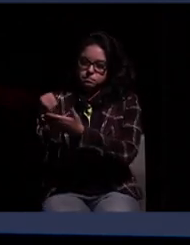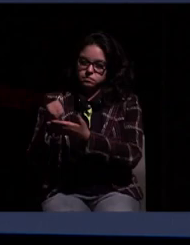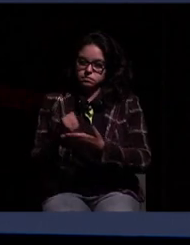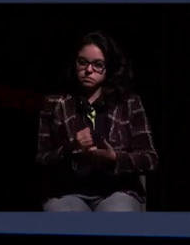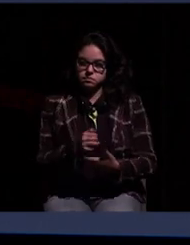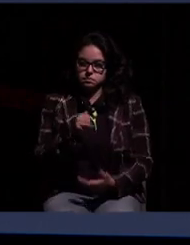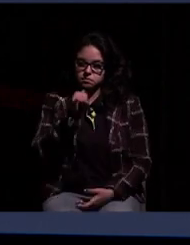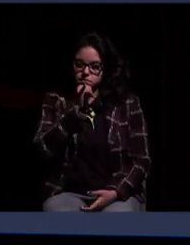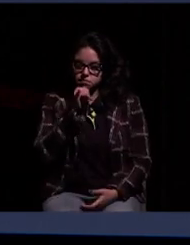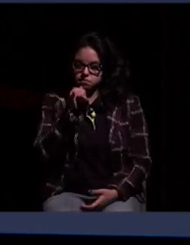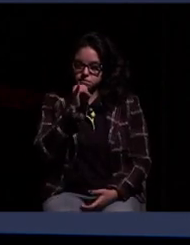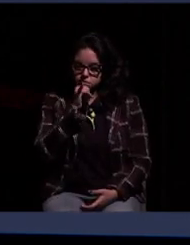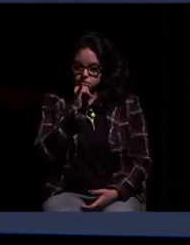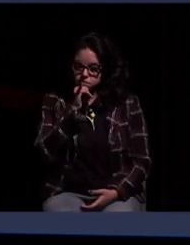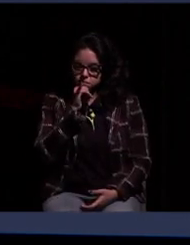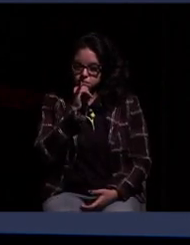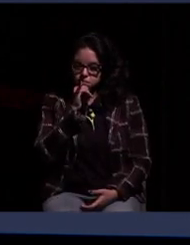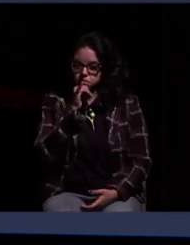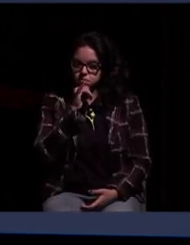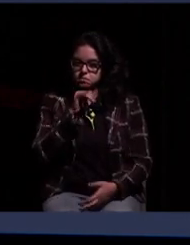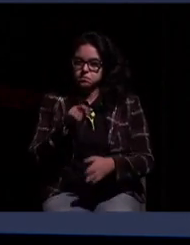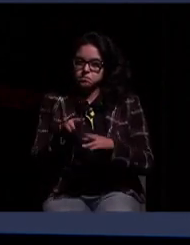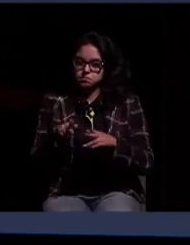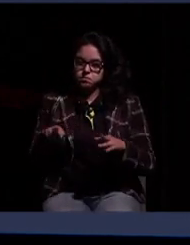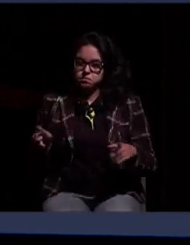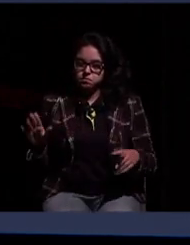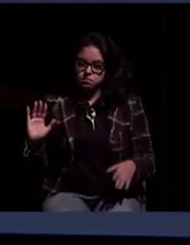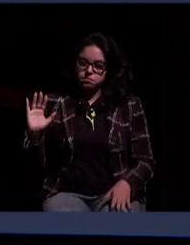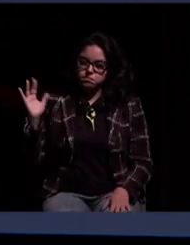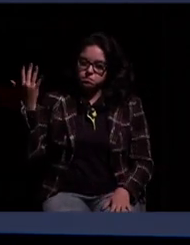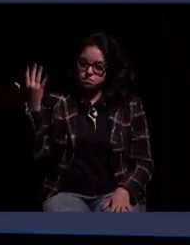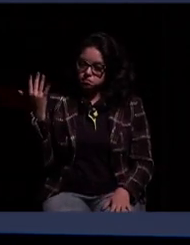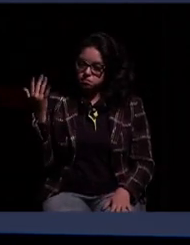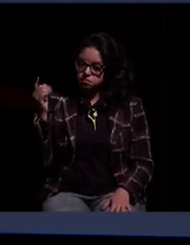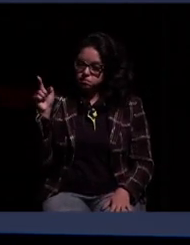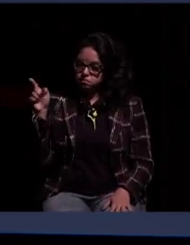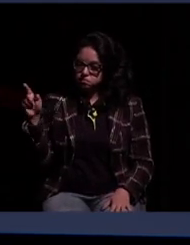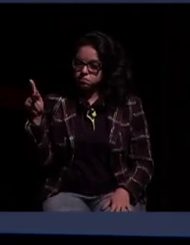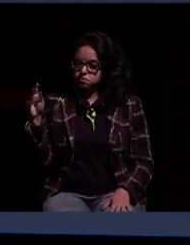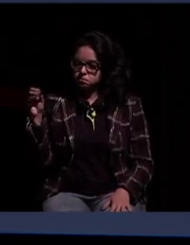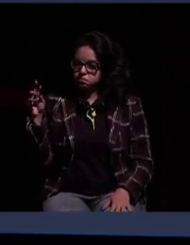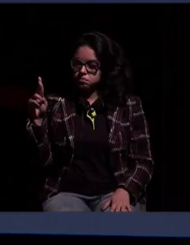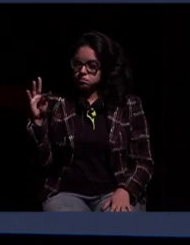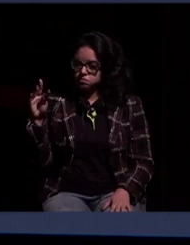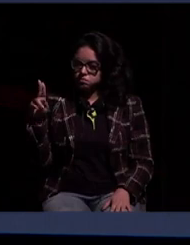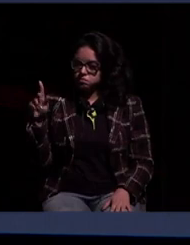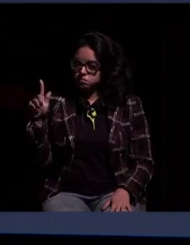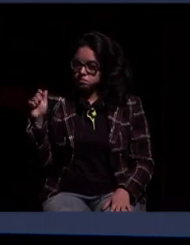of cases that happened in Portugal while I was there.